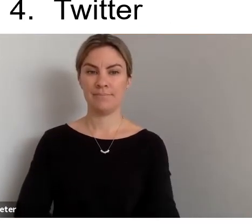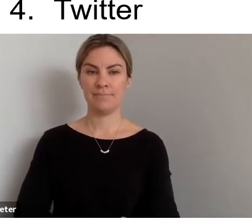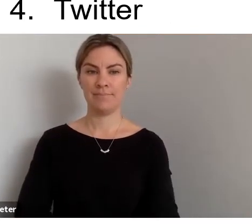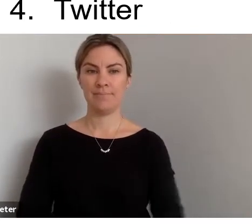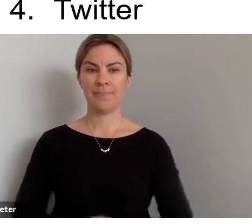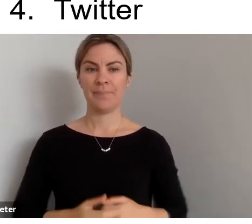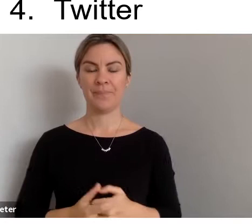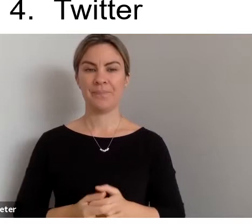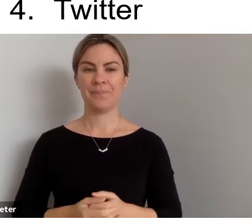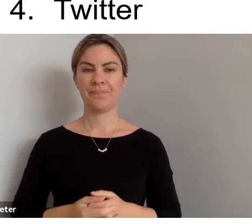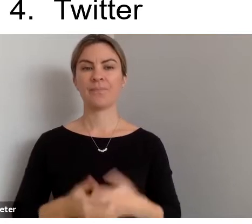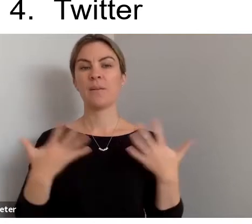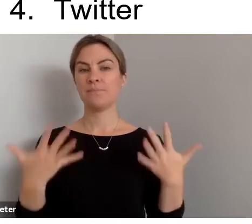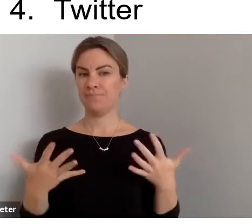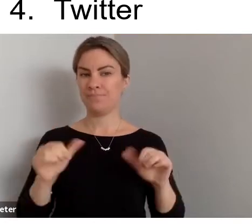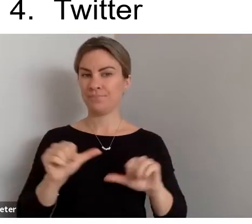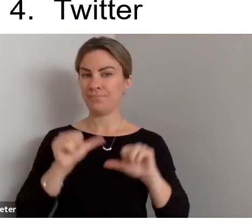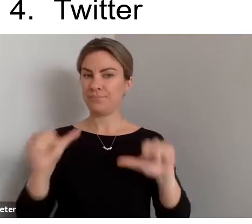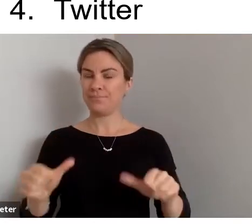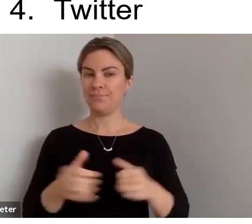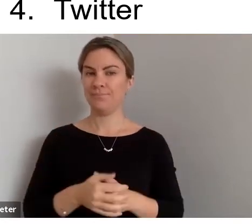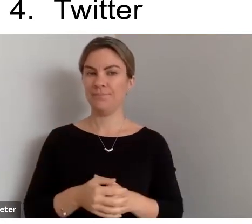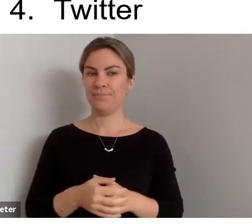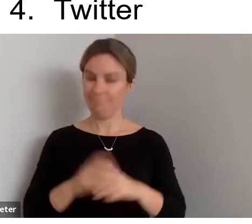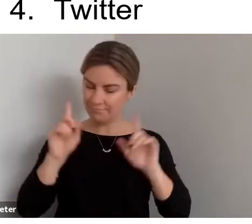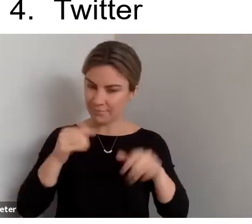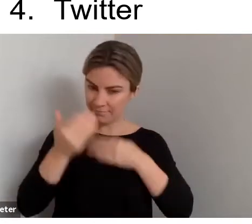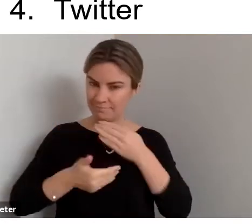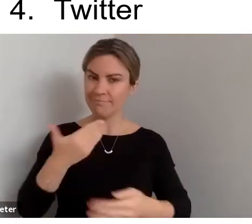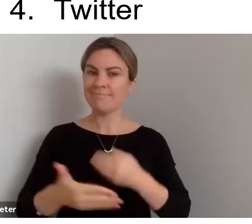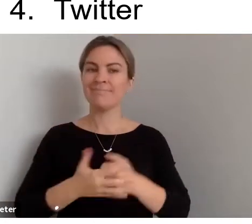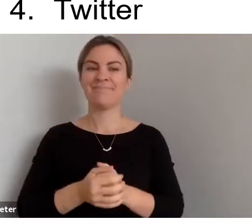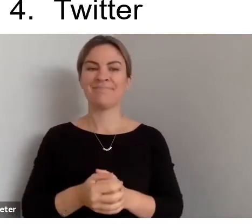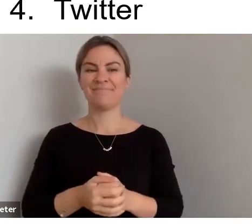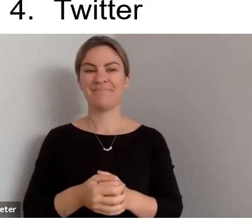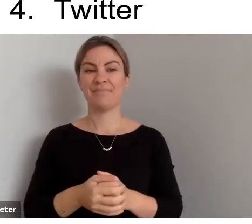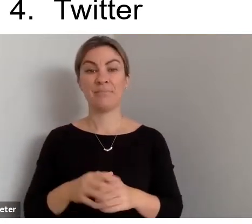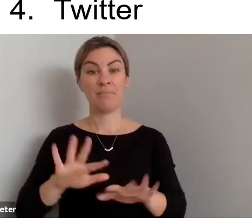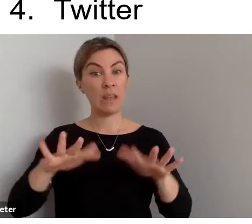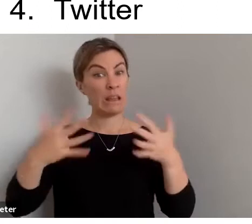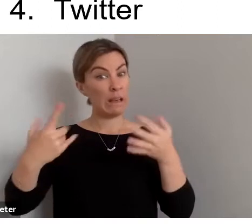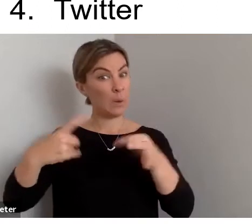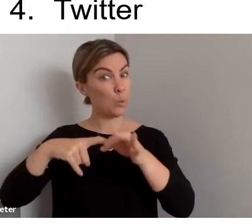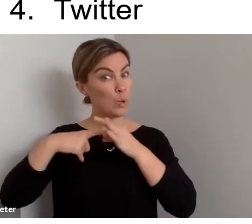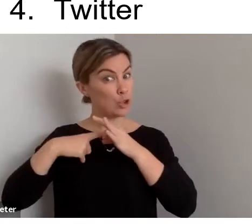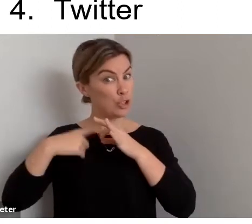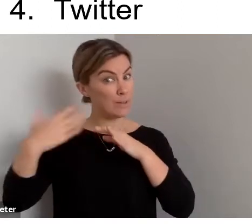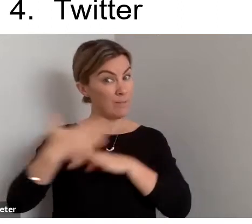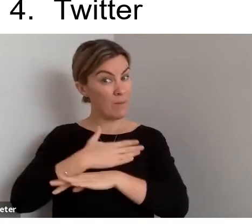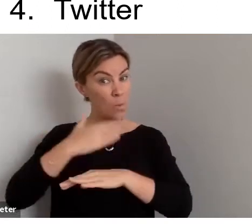Right, let's get into it. Any questions before we go on?